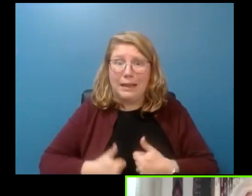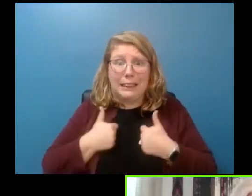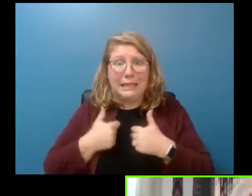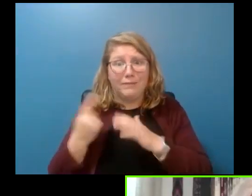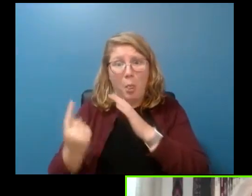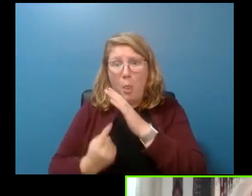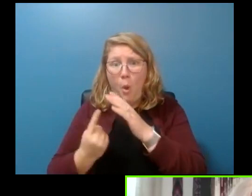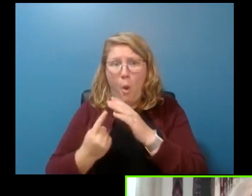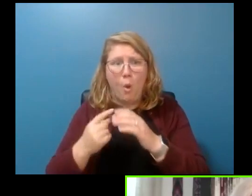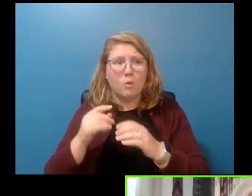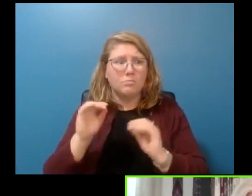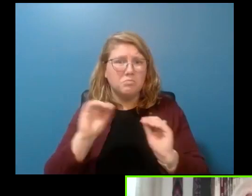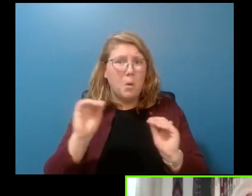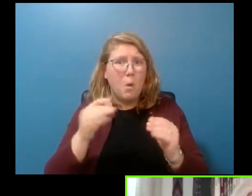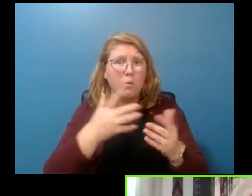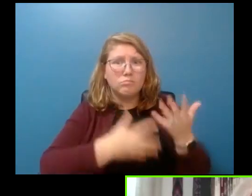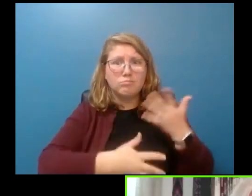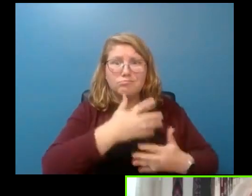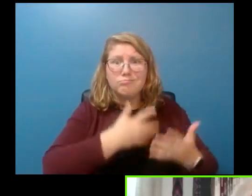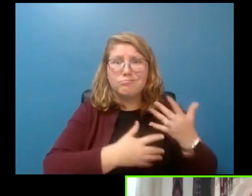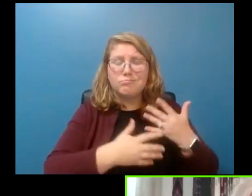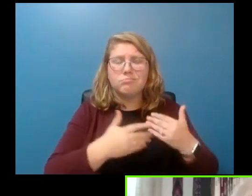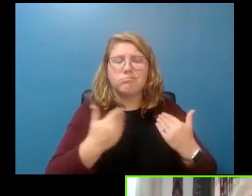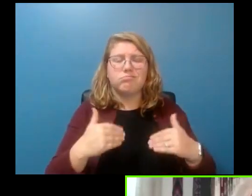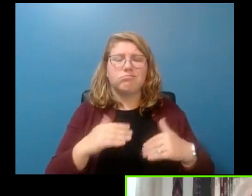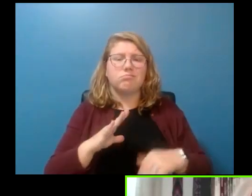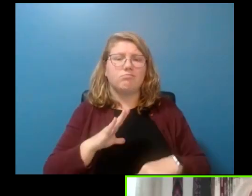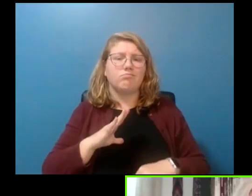So, thinking about the pandemic, we were living with great